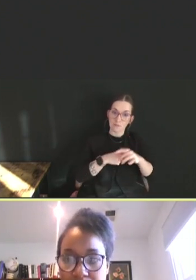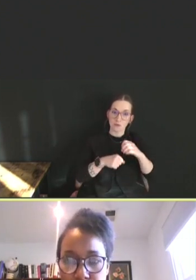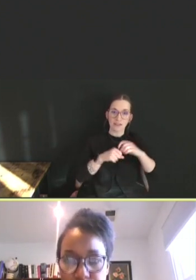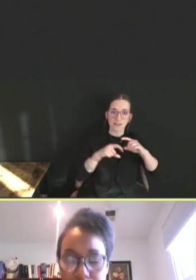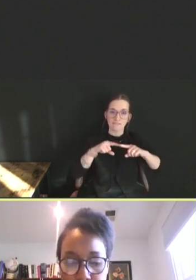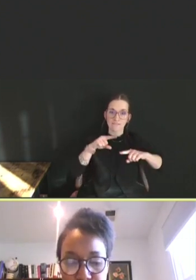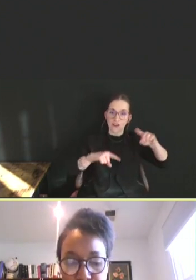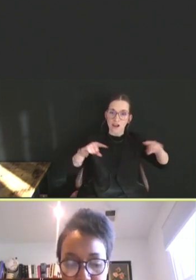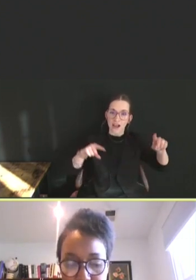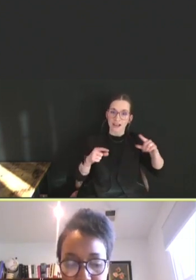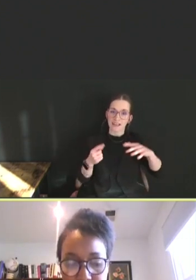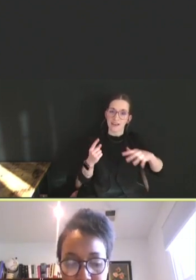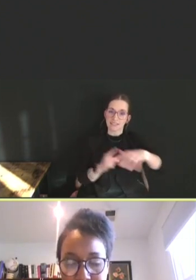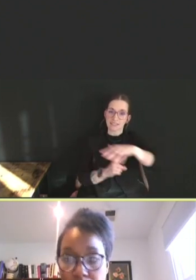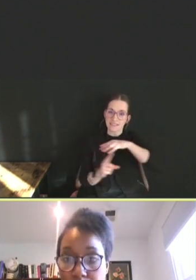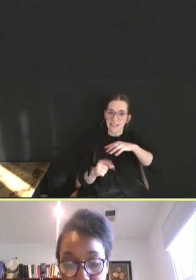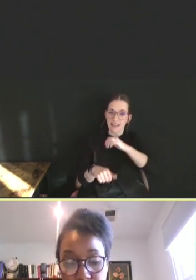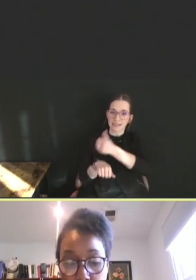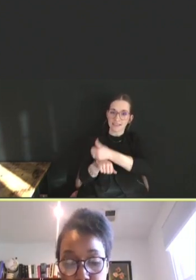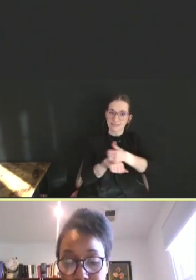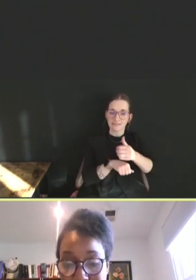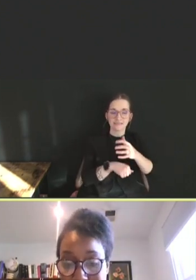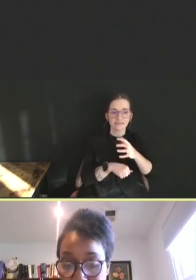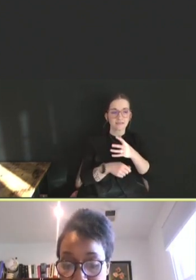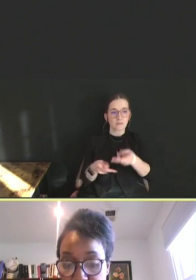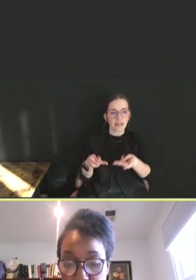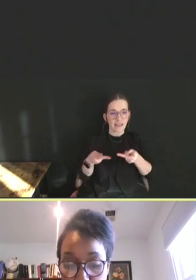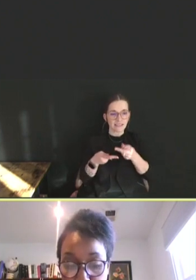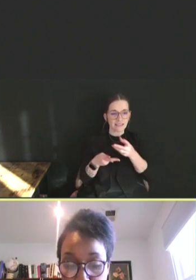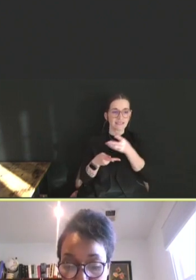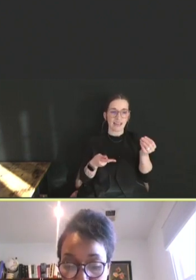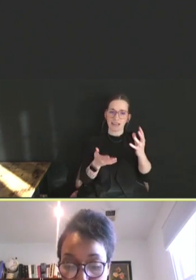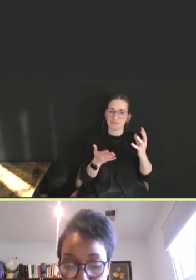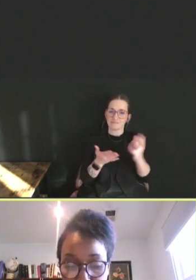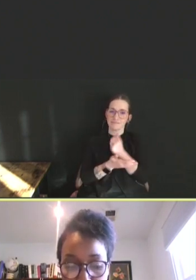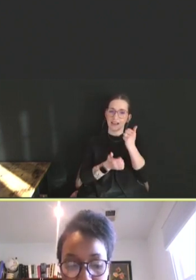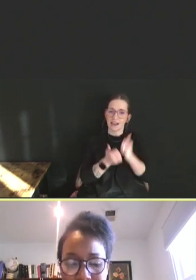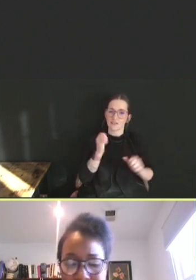every opportunity to make -- to offer vaccines to those who need them.